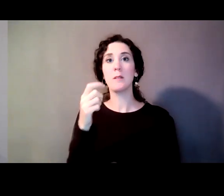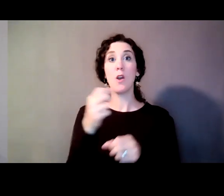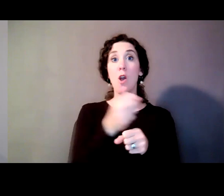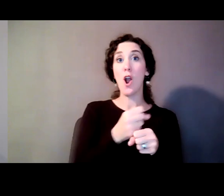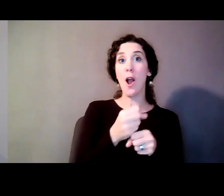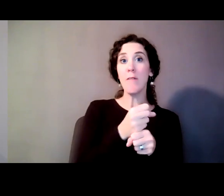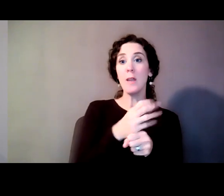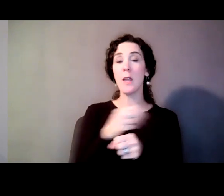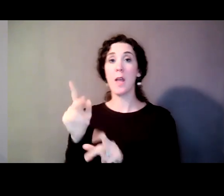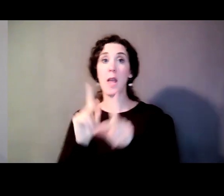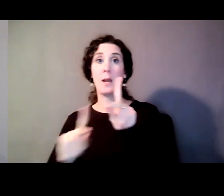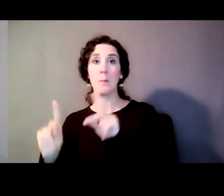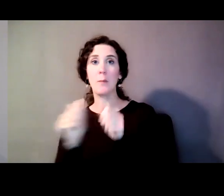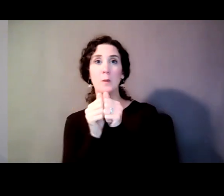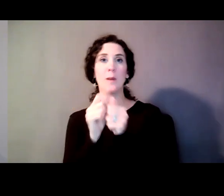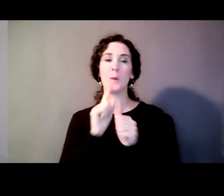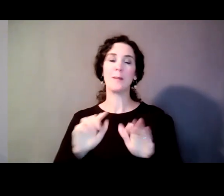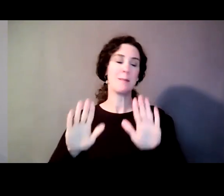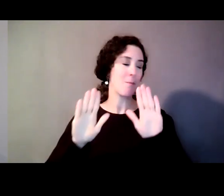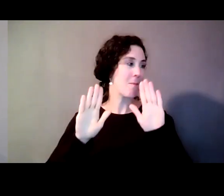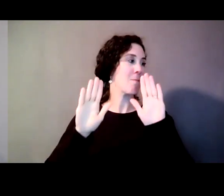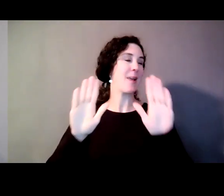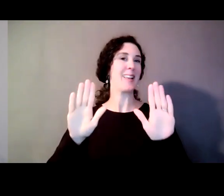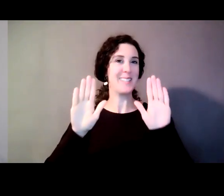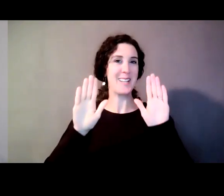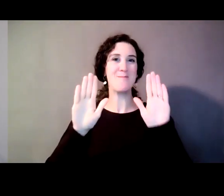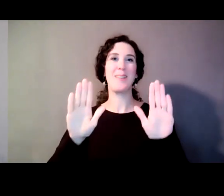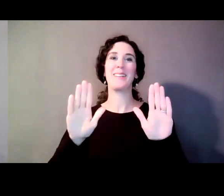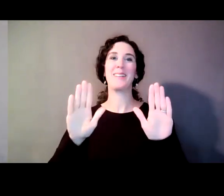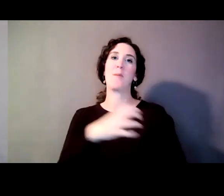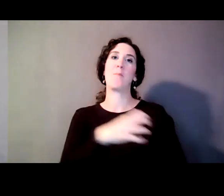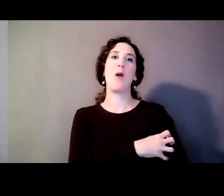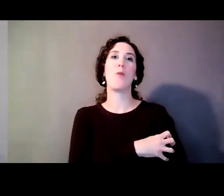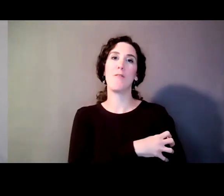together is an amazingly powerful entity.